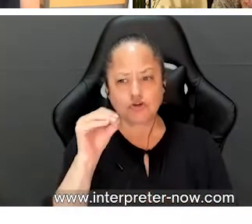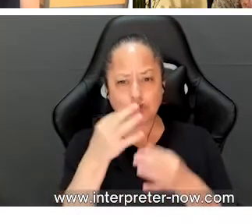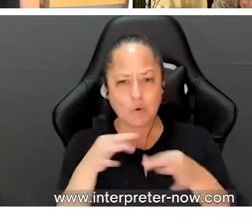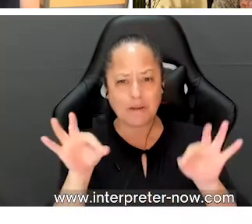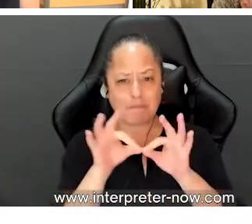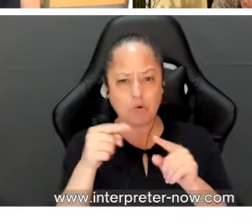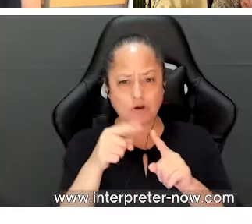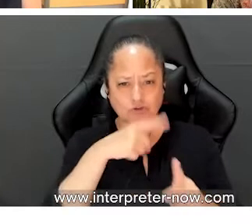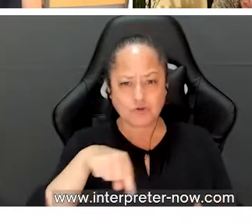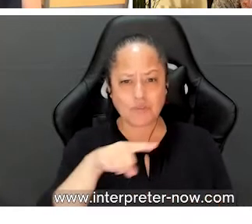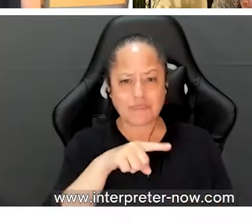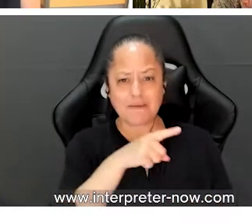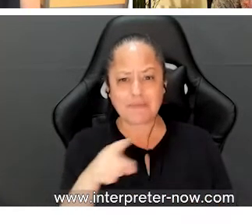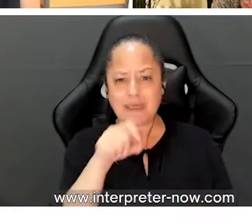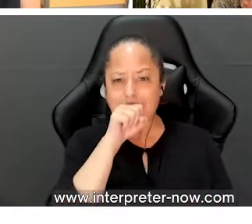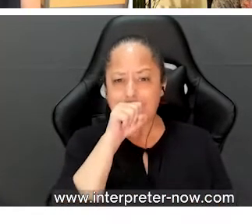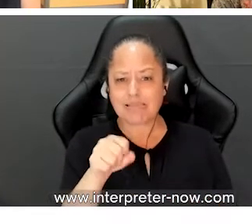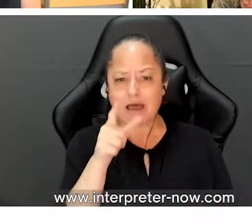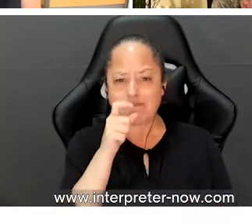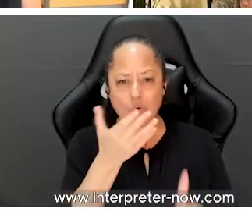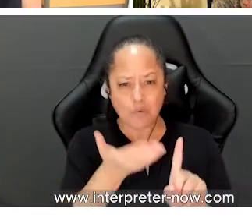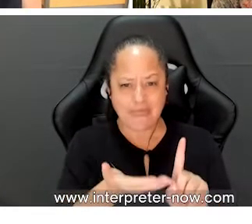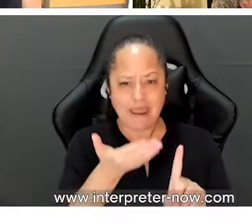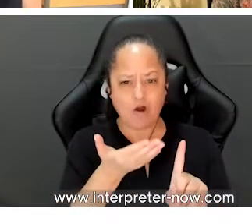so important to them. They love who they are.